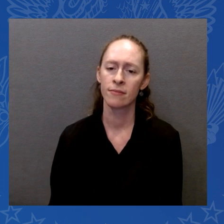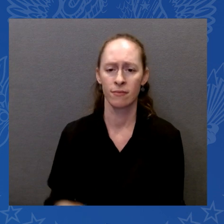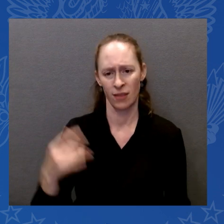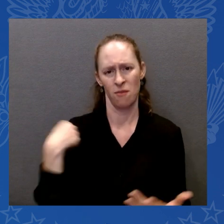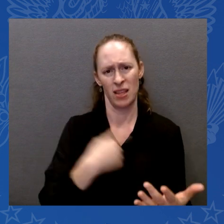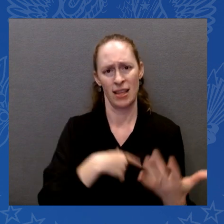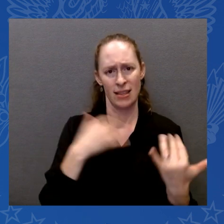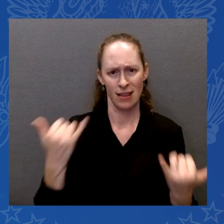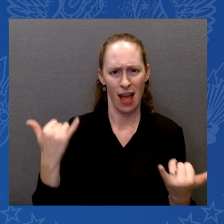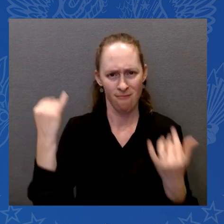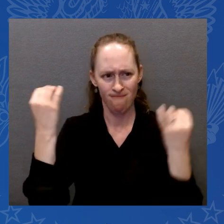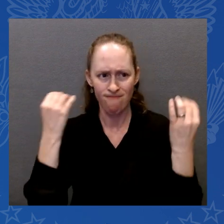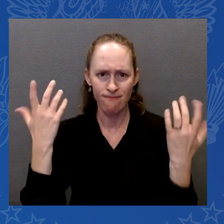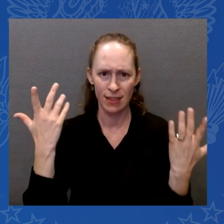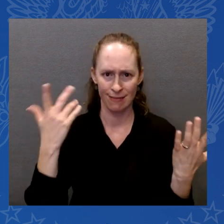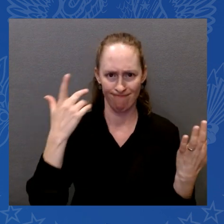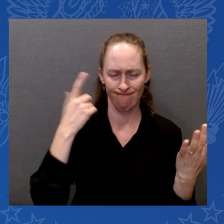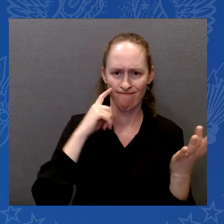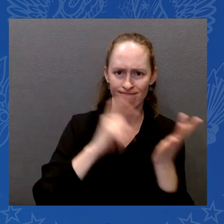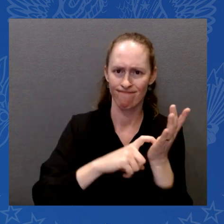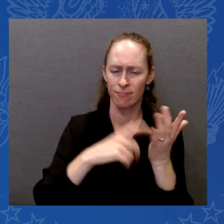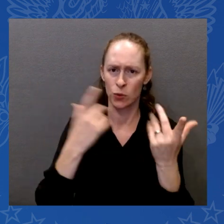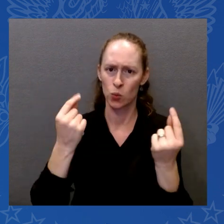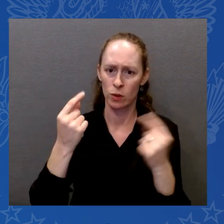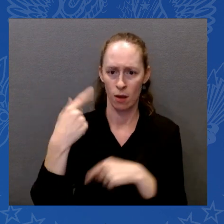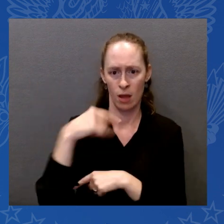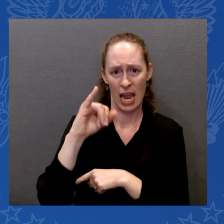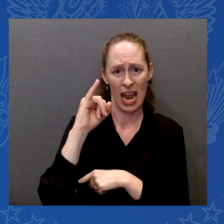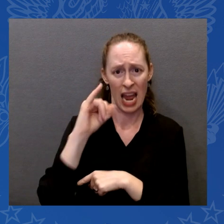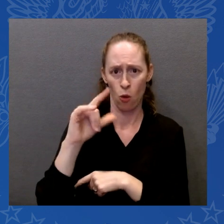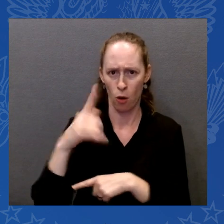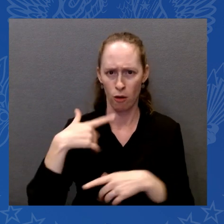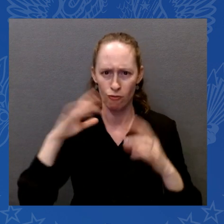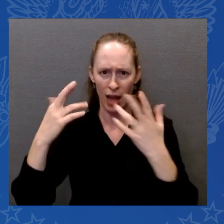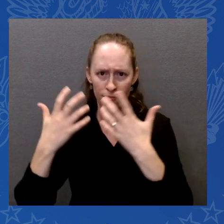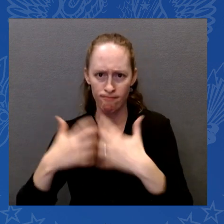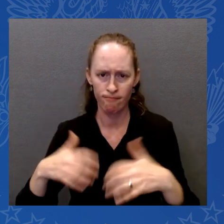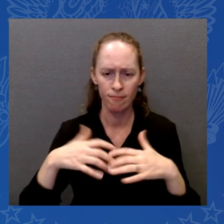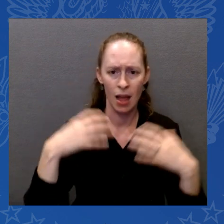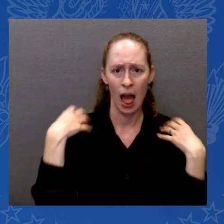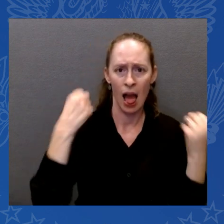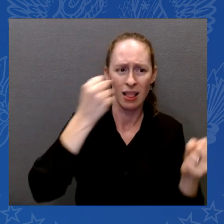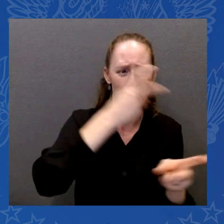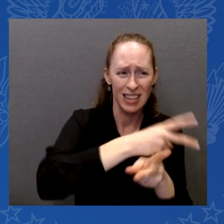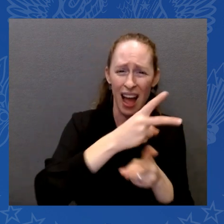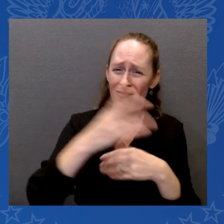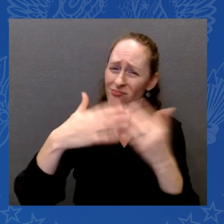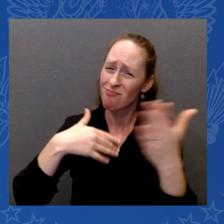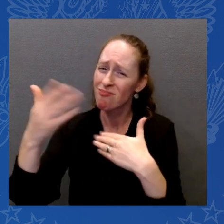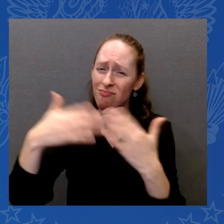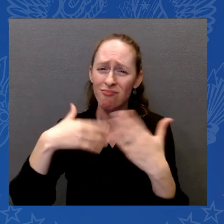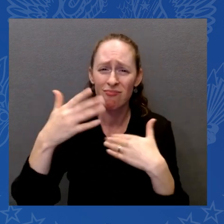to those in need through clinical capacity building, decreasing financial barriers for patients, increasing care coordination for in-state